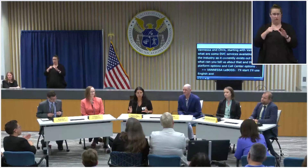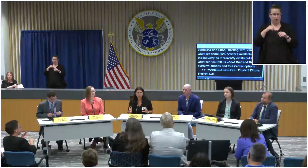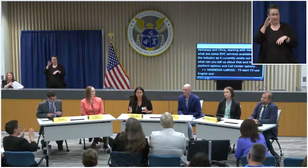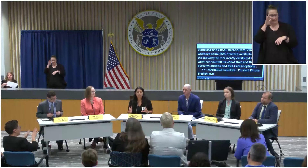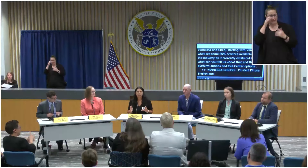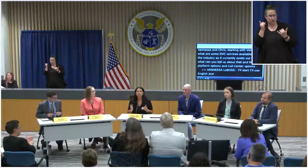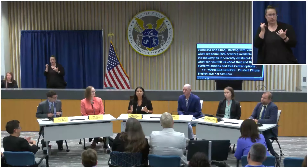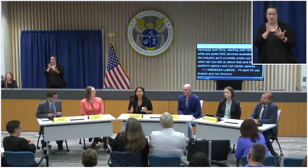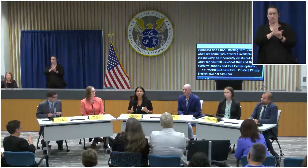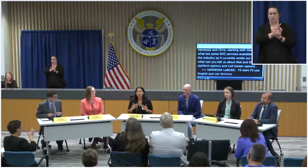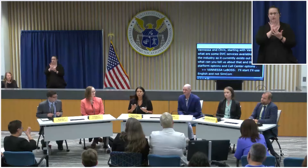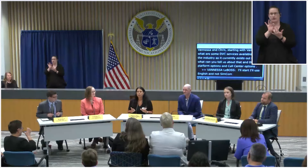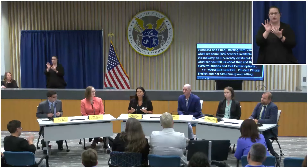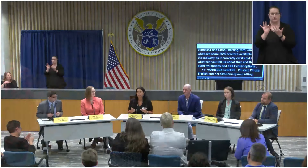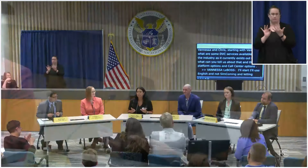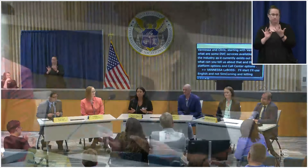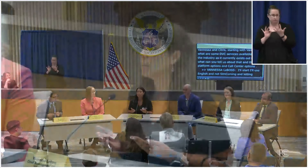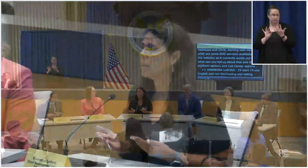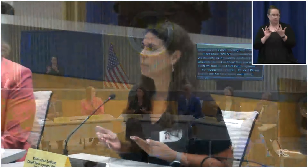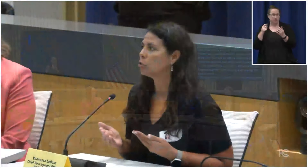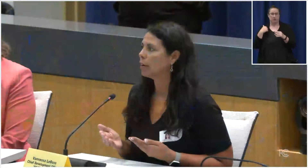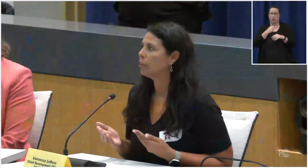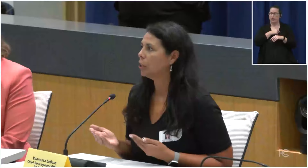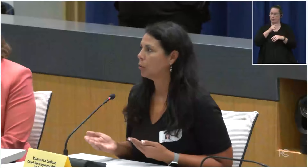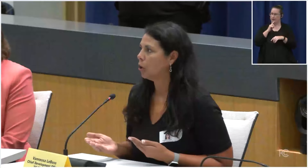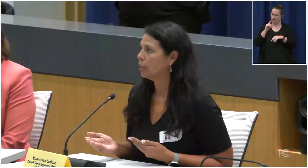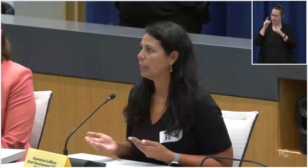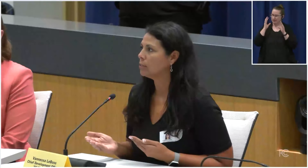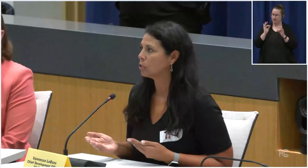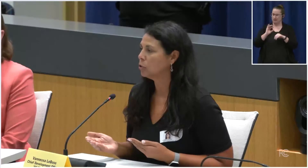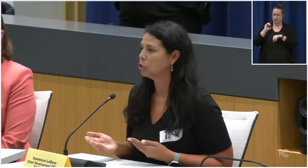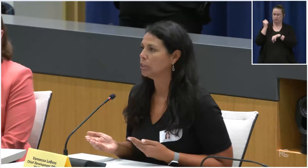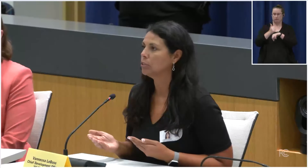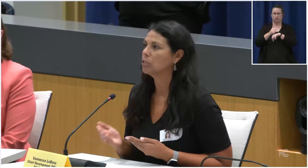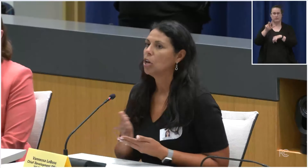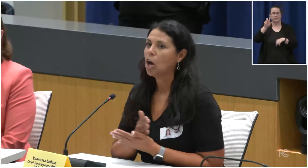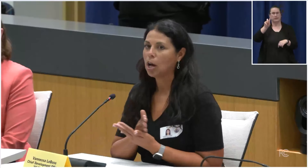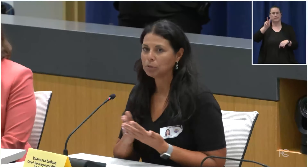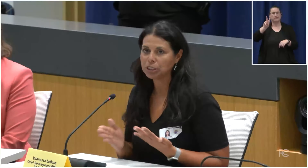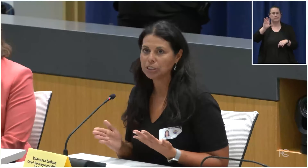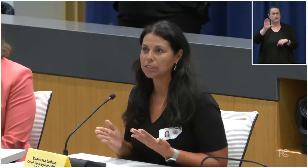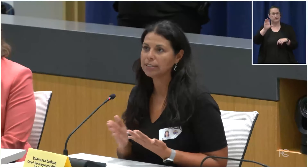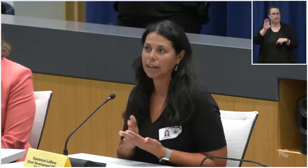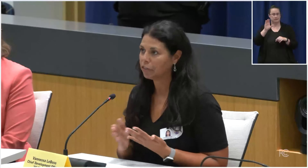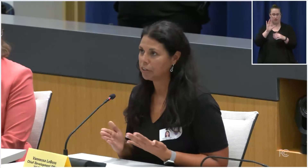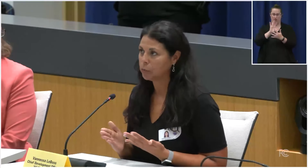OPTIONS. I'LL START I'LL USE ENGLISH AND NOT SIMCOMING AND LETTING THE INTERPRETERS DO THEIR